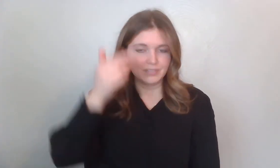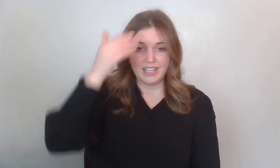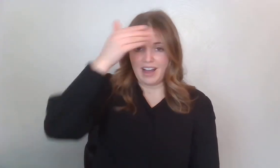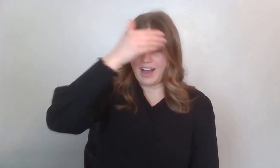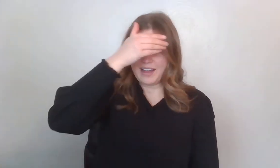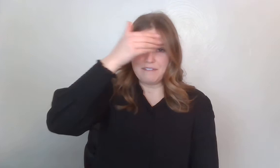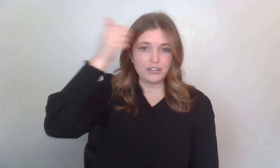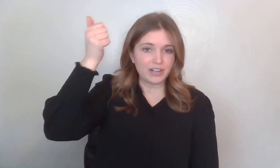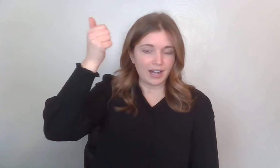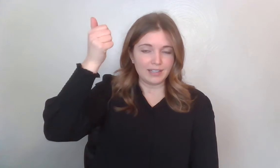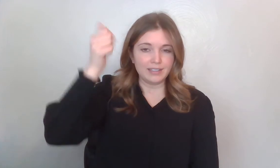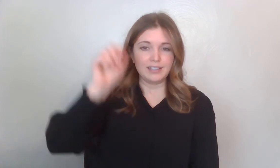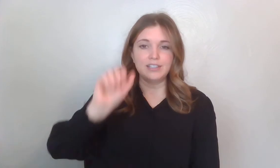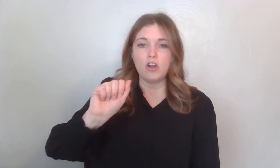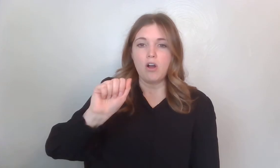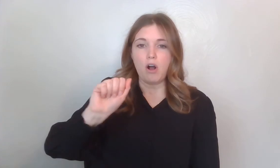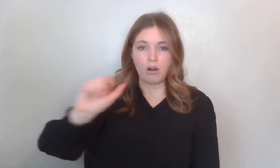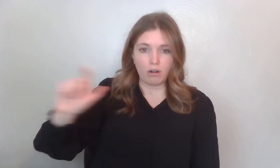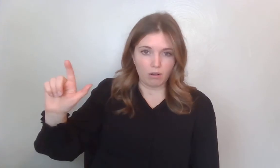and I have FORGOTTEN (it) #ALL